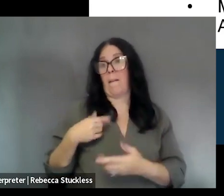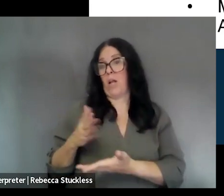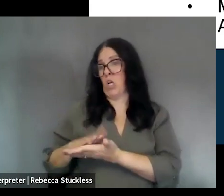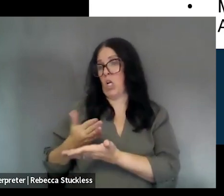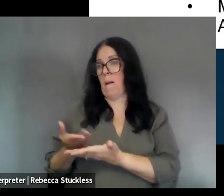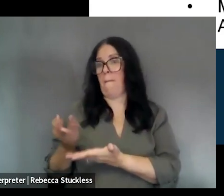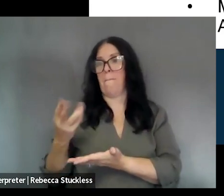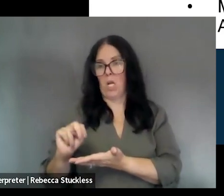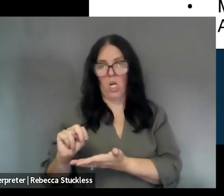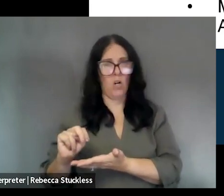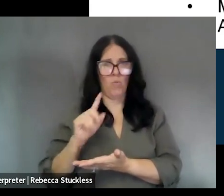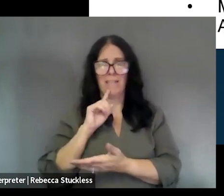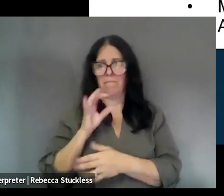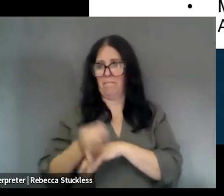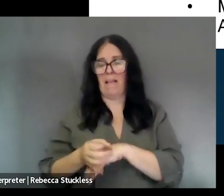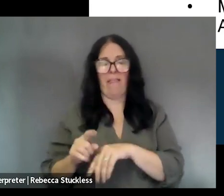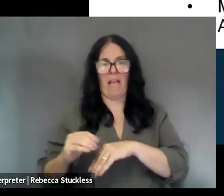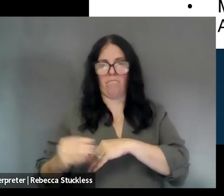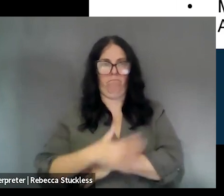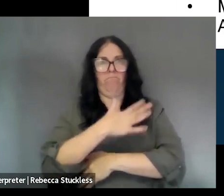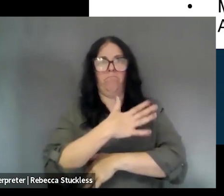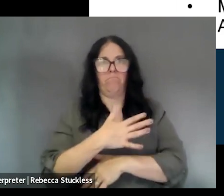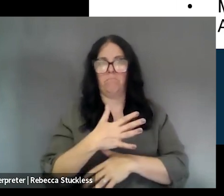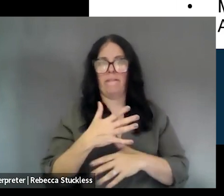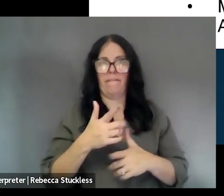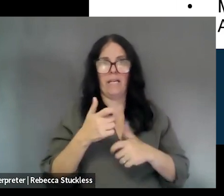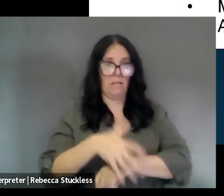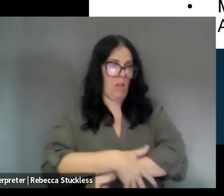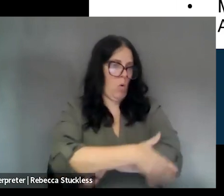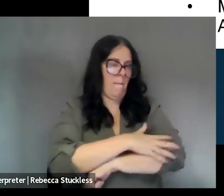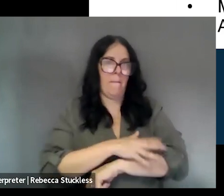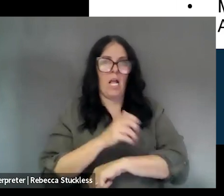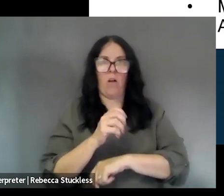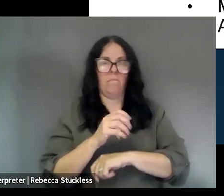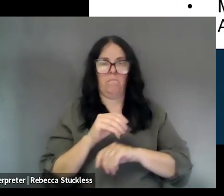minor lesion and then it spread throughout my arm. This entire part of my arm was covered in